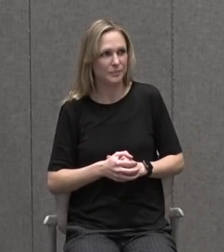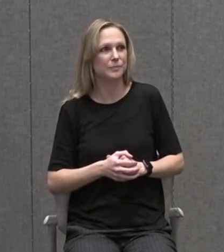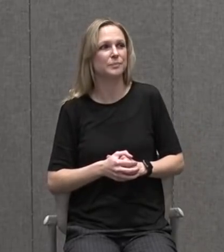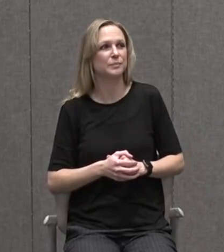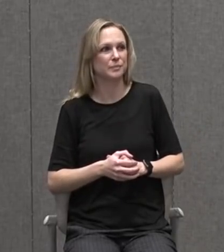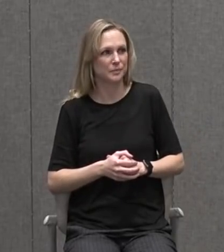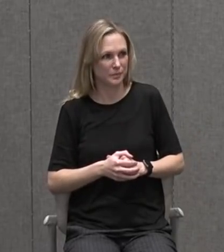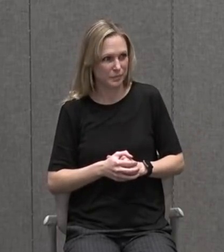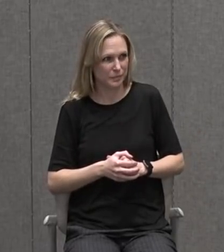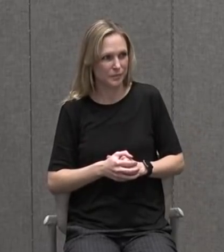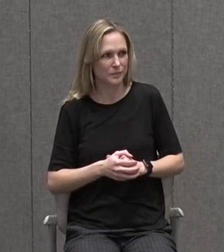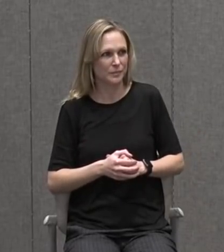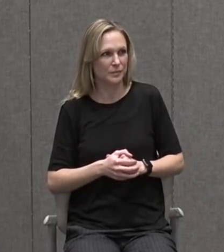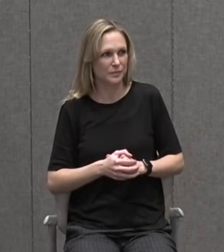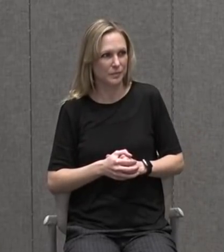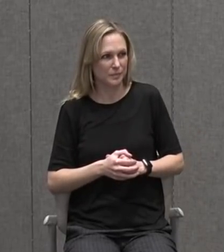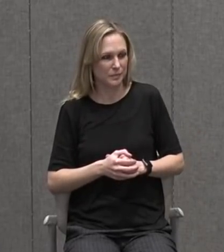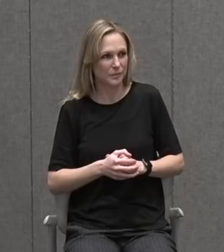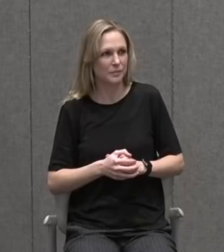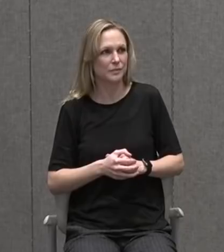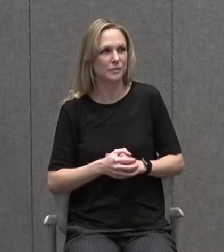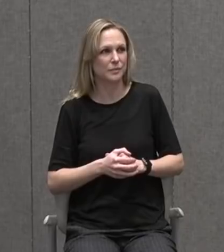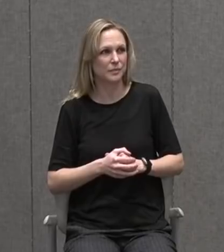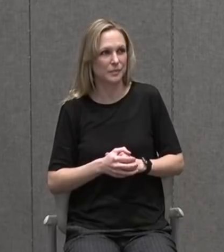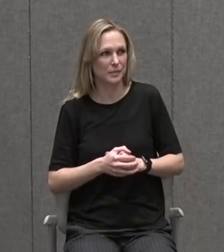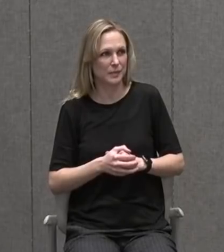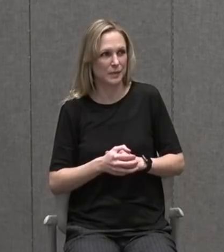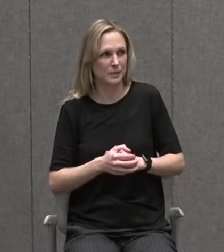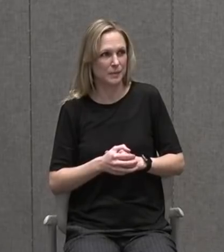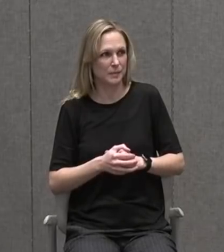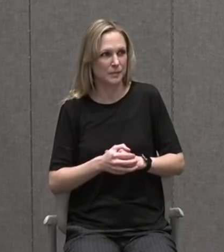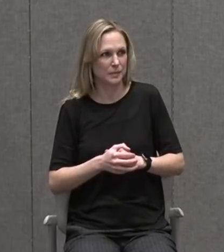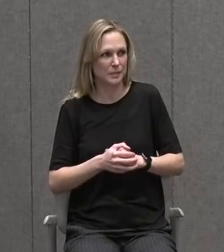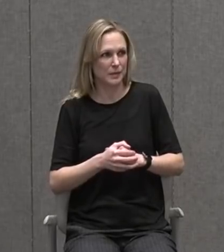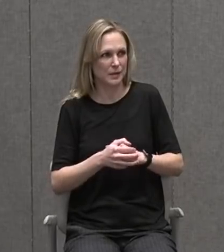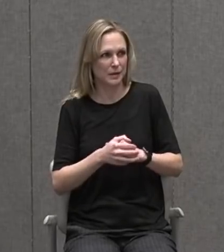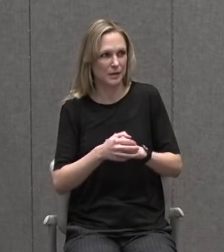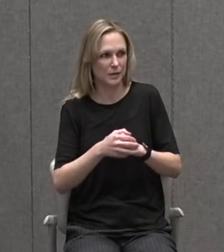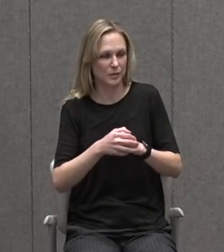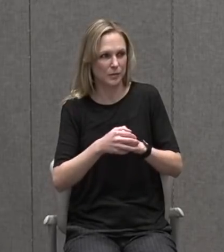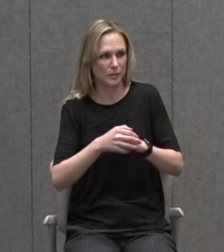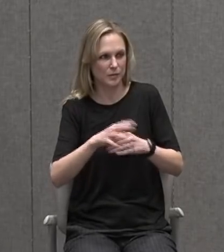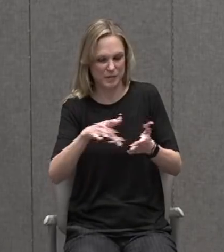And then you'll notice you have one end that is not open, like this one has an open part,